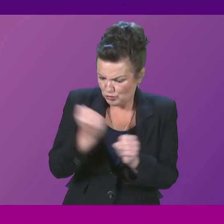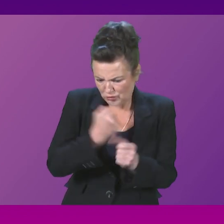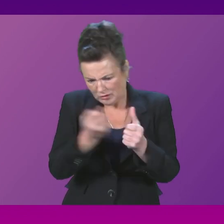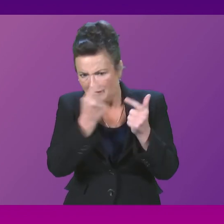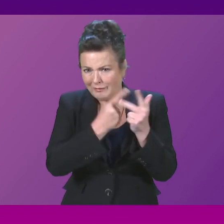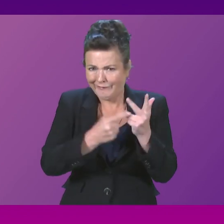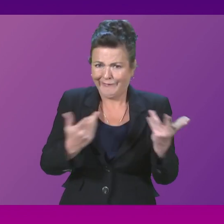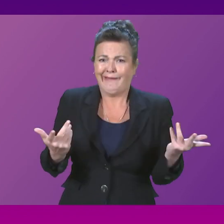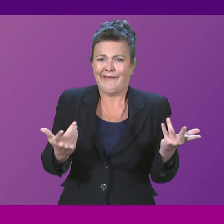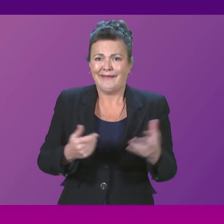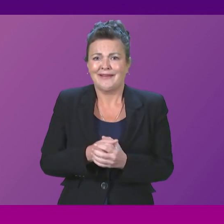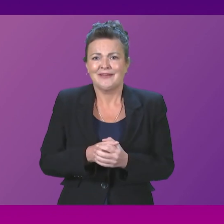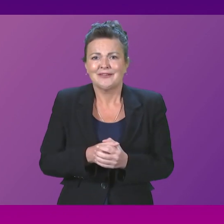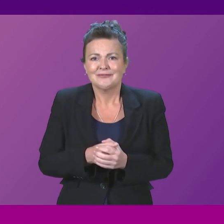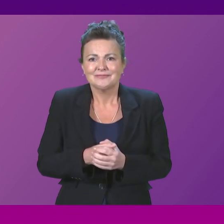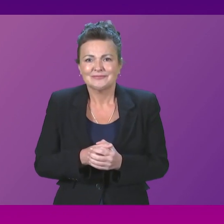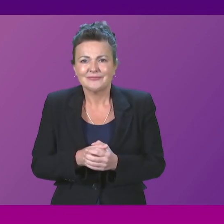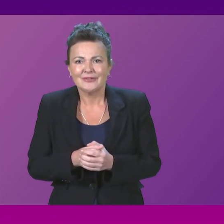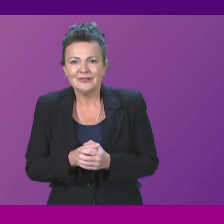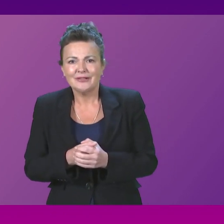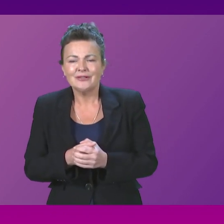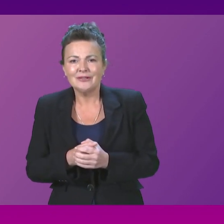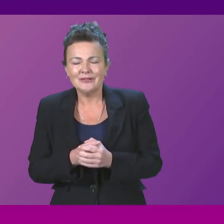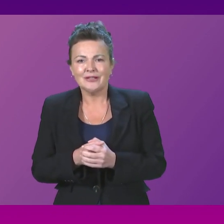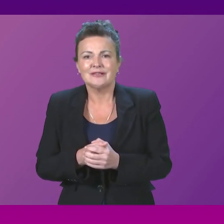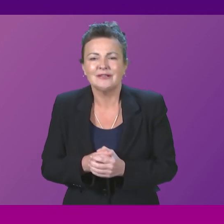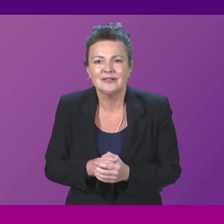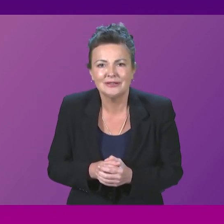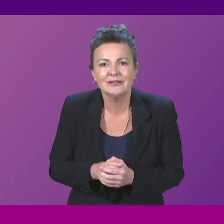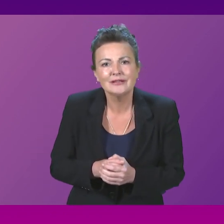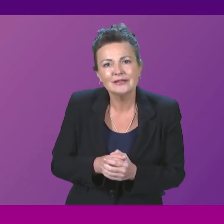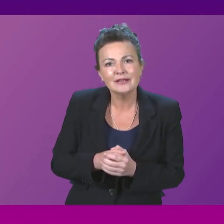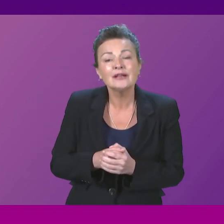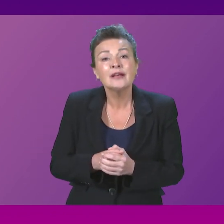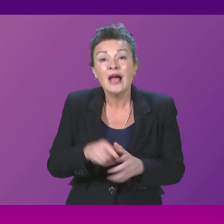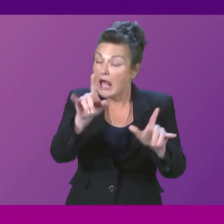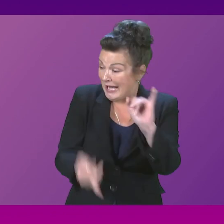Thank you, members. Douglas Ross does not want to listen to any of that.